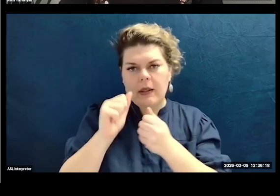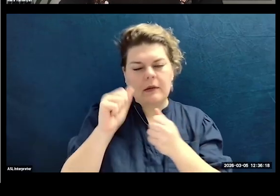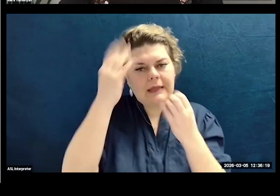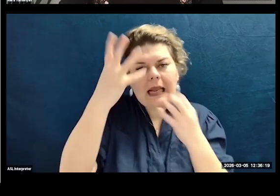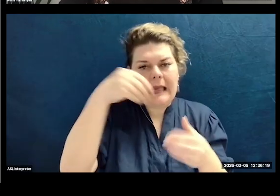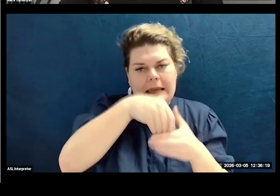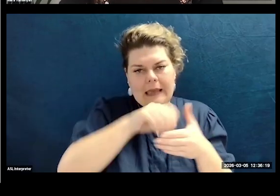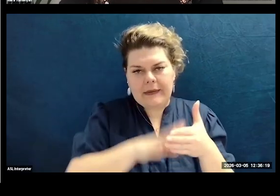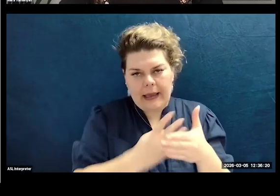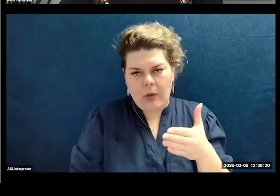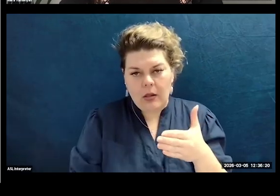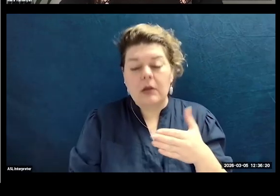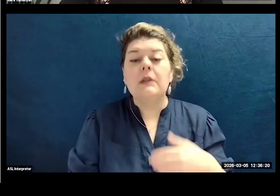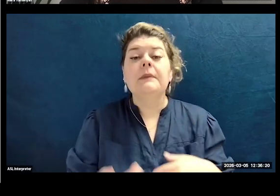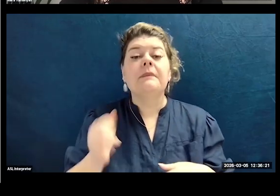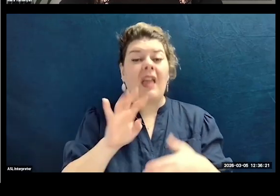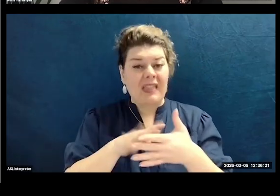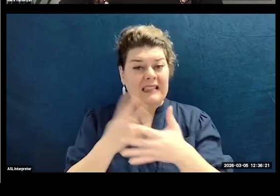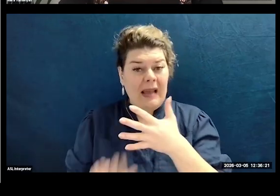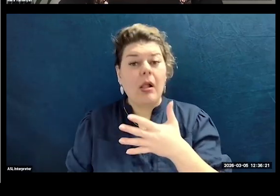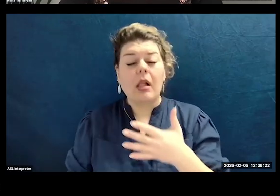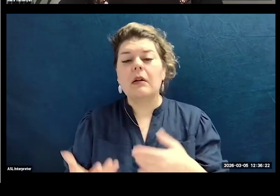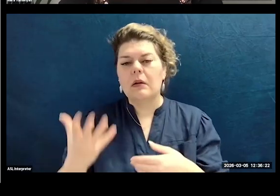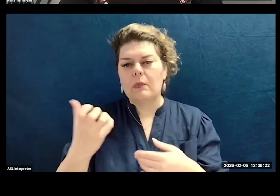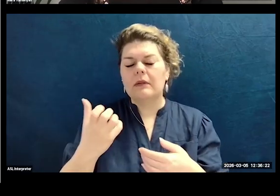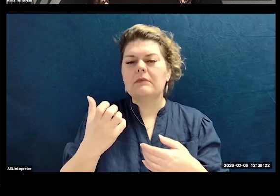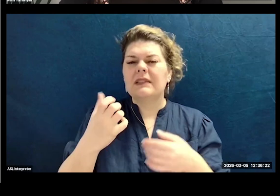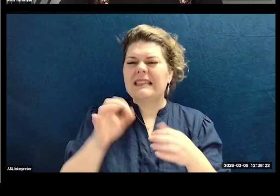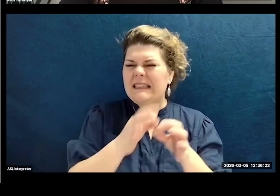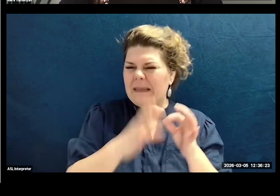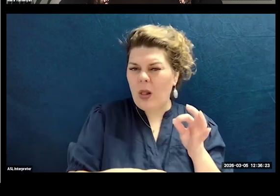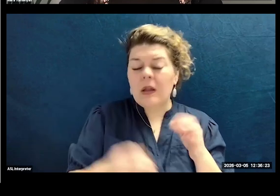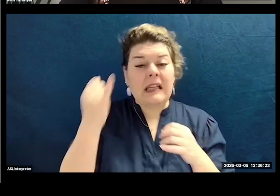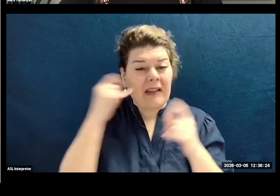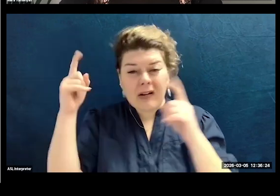It's recommended to keep tables simple. Complex or nested tables